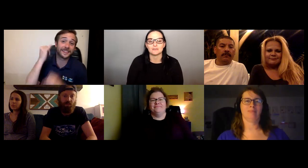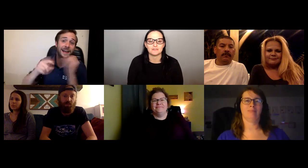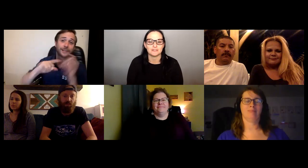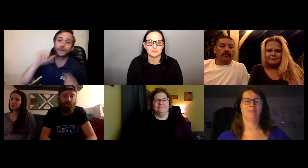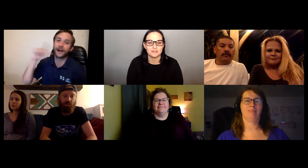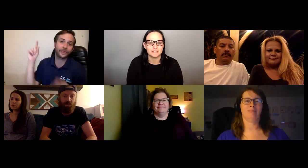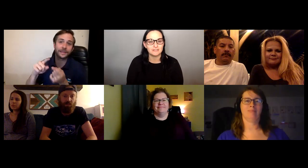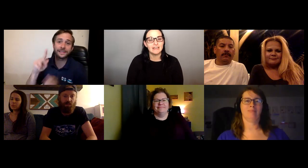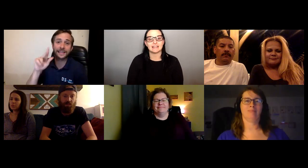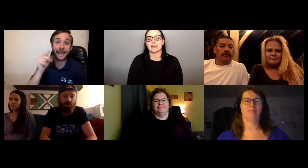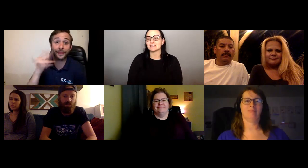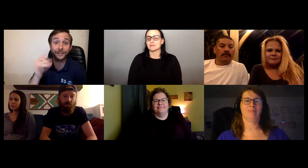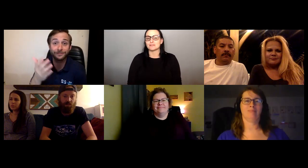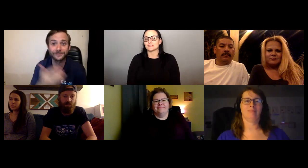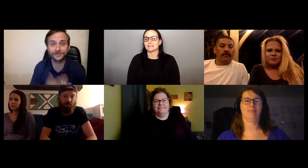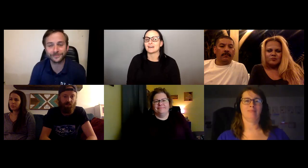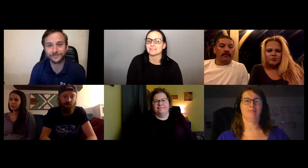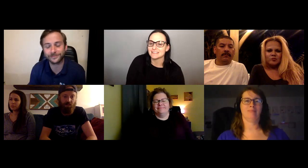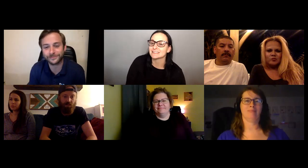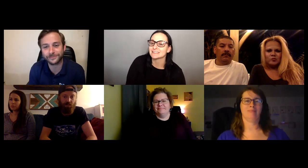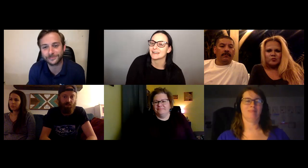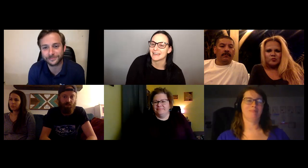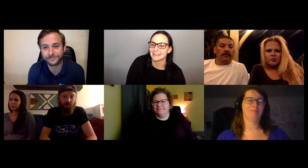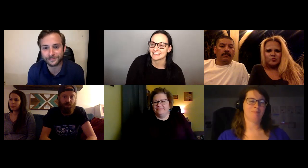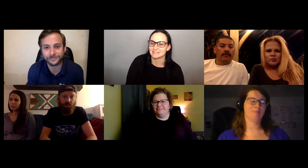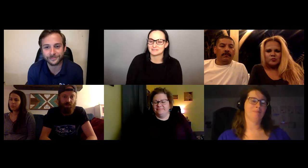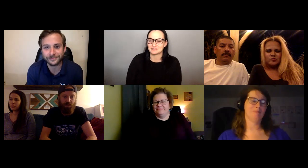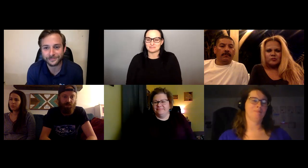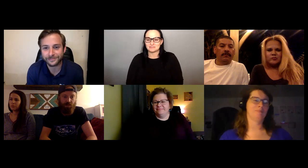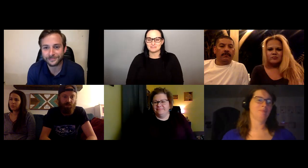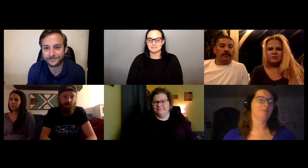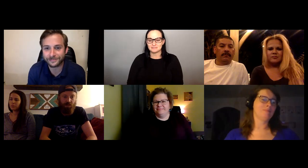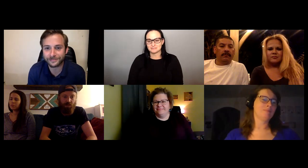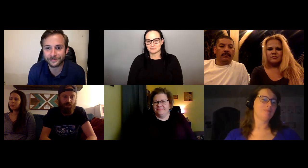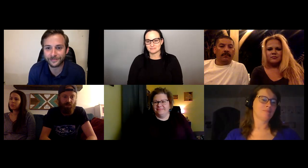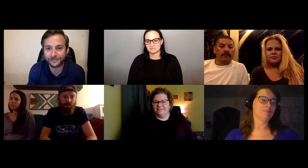much for introducing yourself and last but certainly not least go ahead kathy